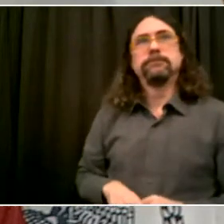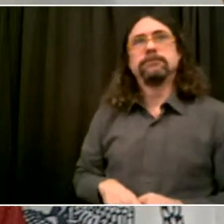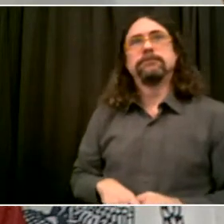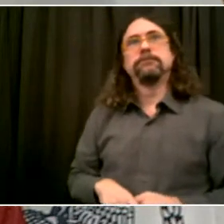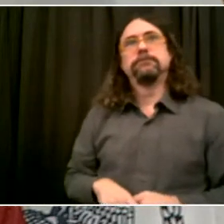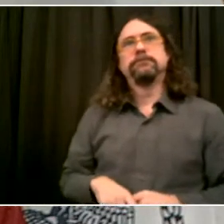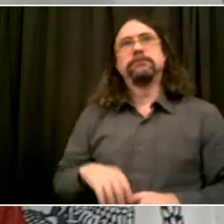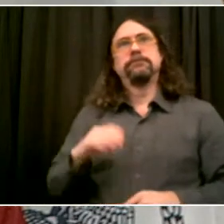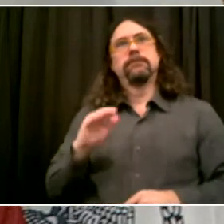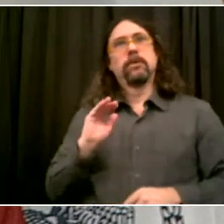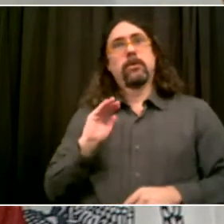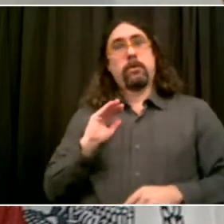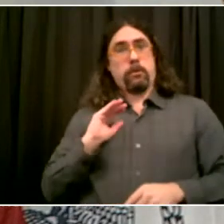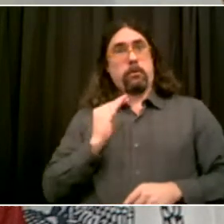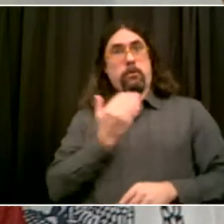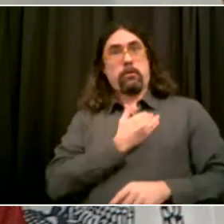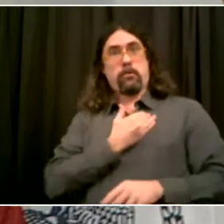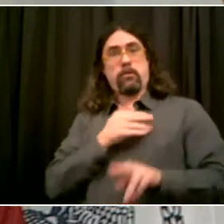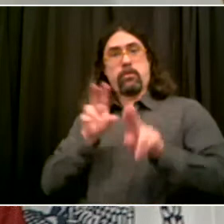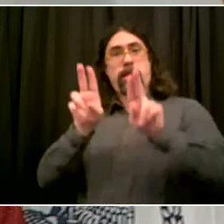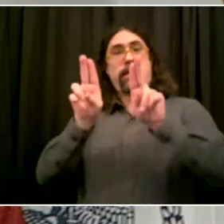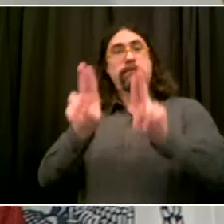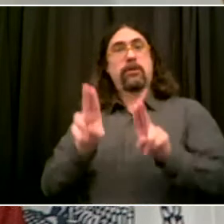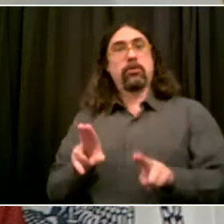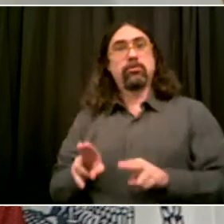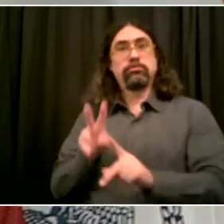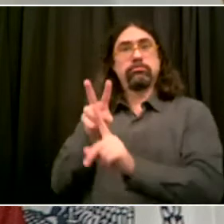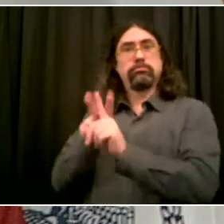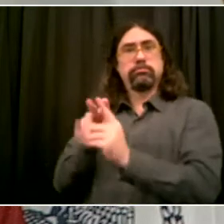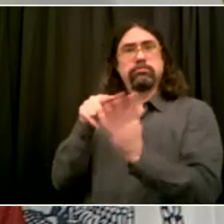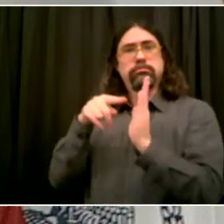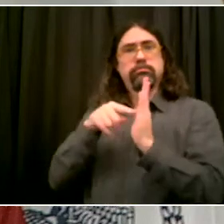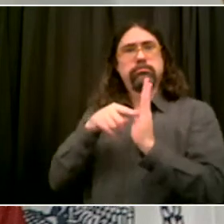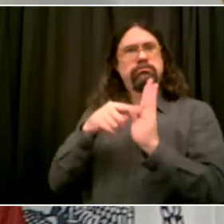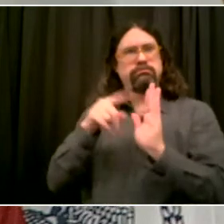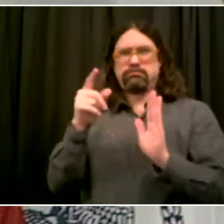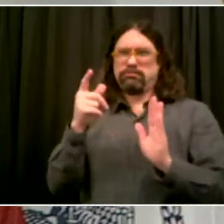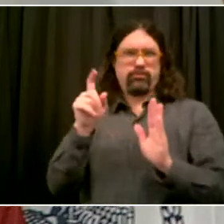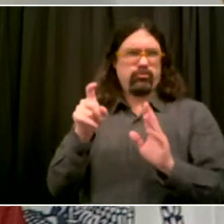APAPPLICATIONS FOR APPOINTMENTS,S, THEY REALLY DO NEED TO BE IN MULTIPLE LANGUAGES AS